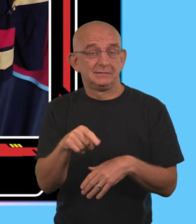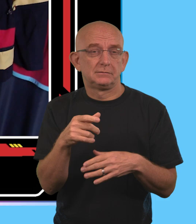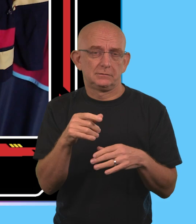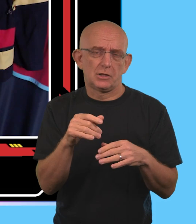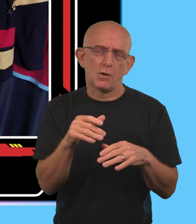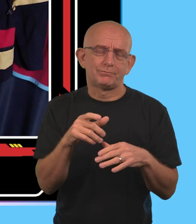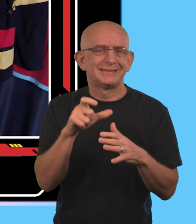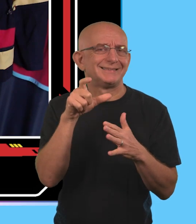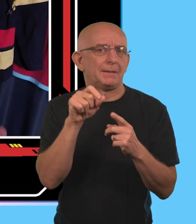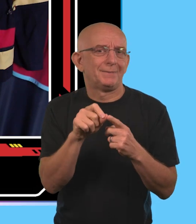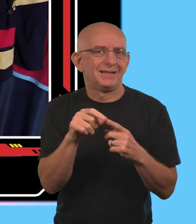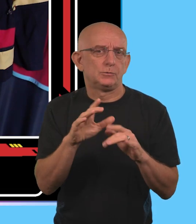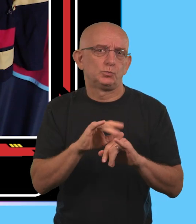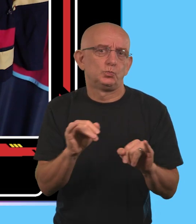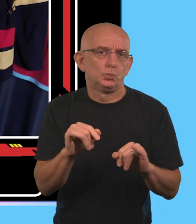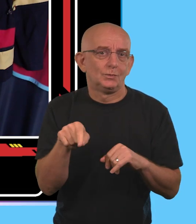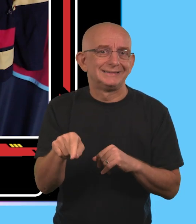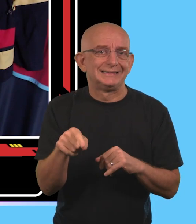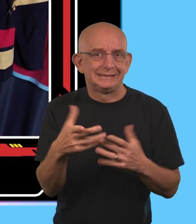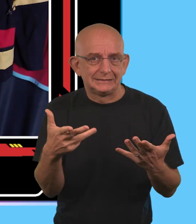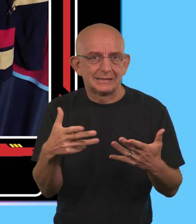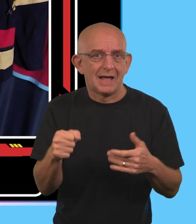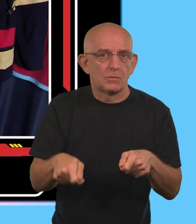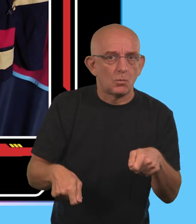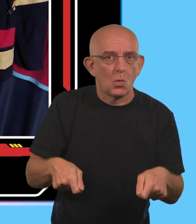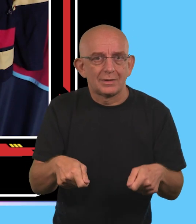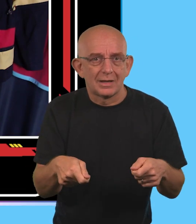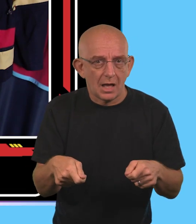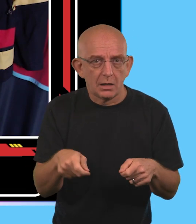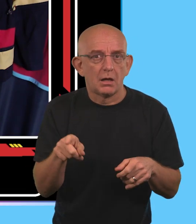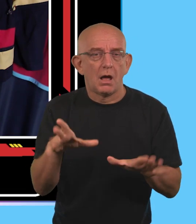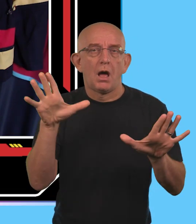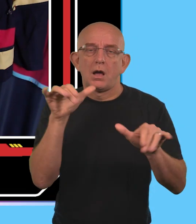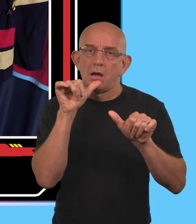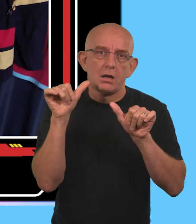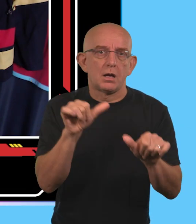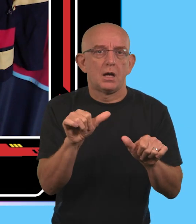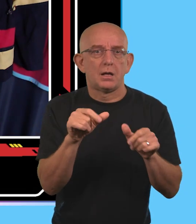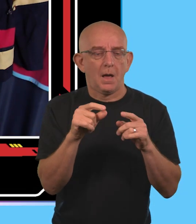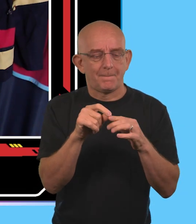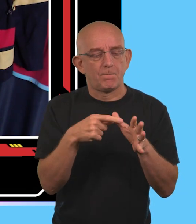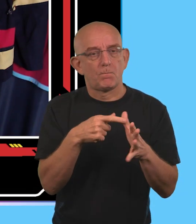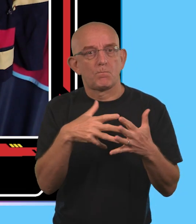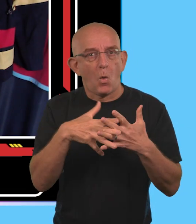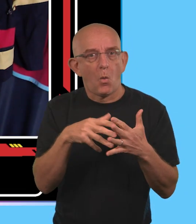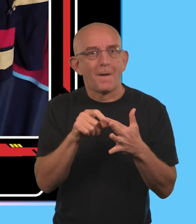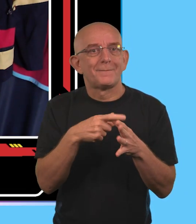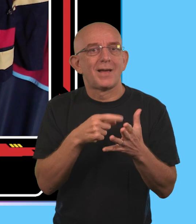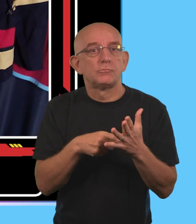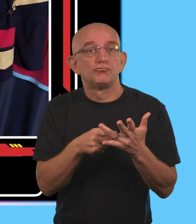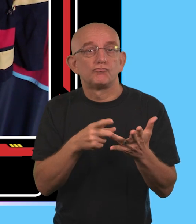Had quite bad Cerebral Palsy, was currently in a walker, and she was Paw Patrol mad.